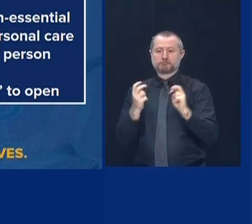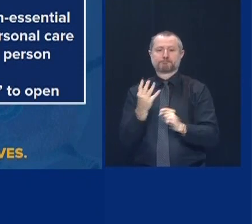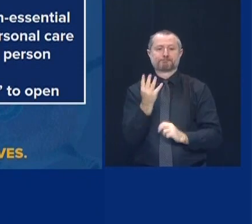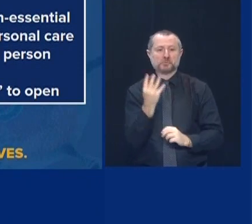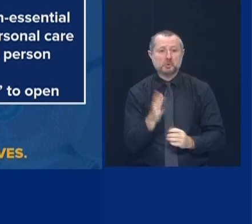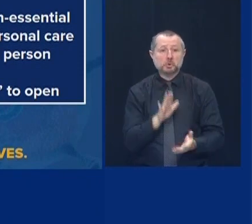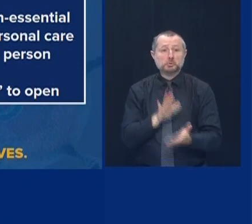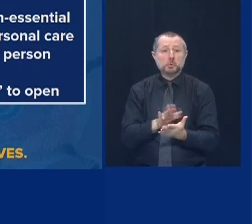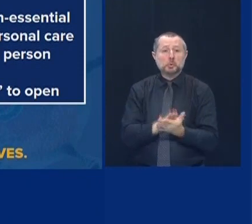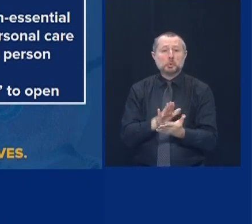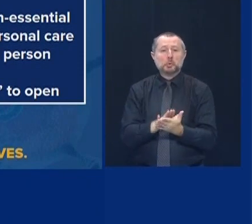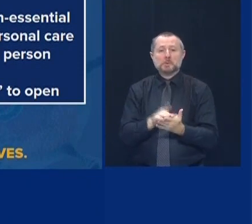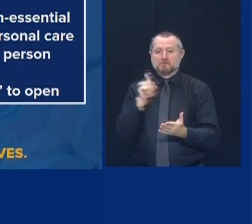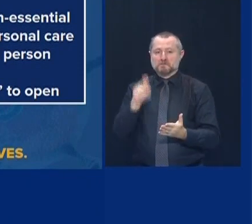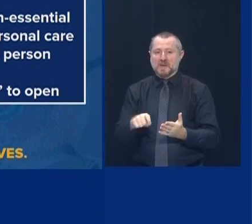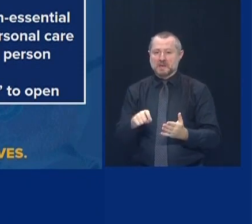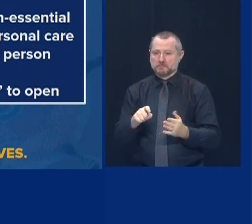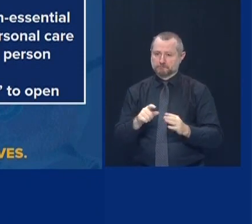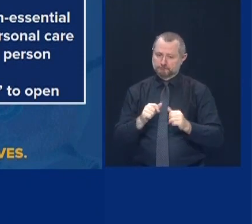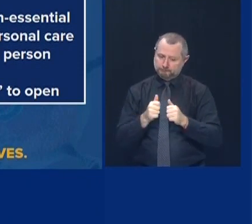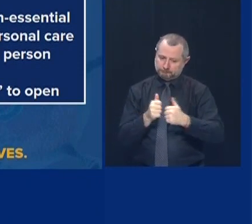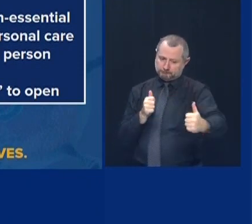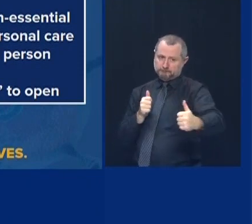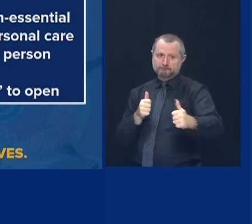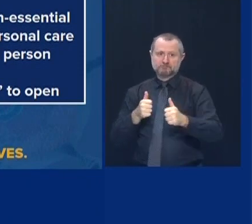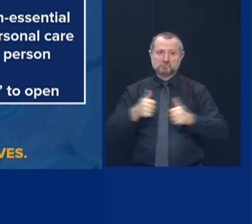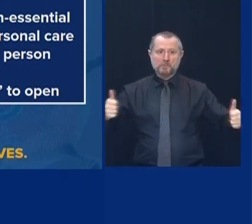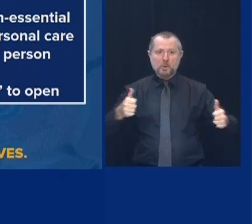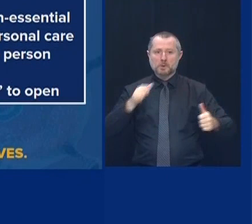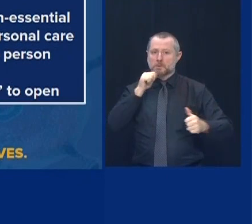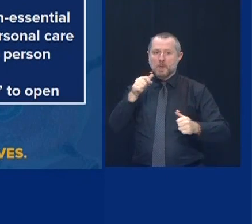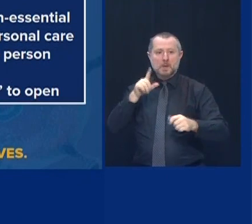GYMS AND PERSONAL CARE AND DINING AND FOUR PEOPLE OUTDOOR ONLY.